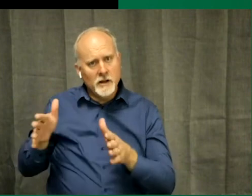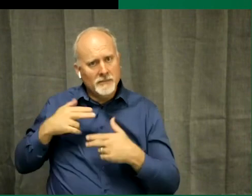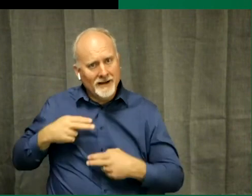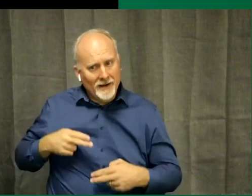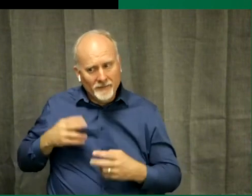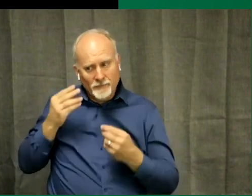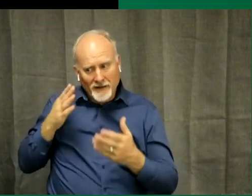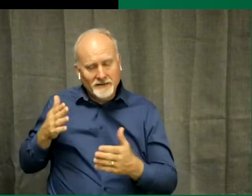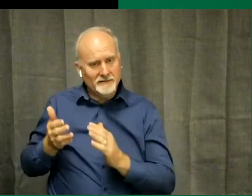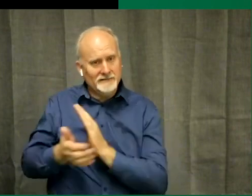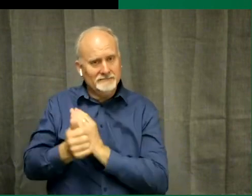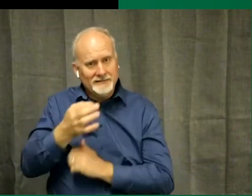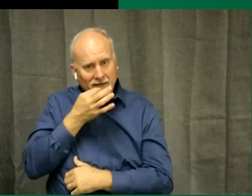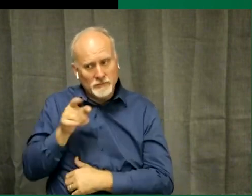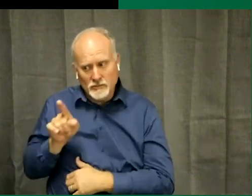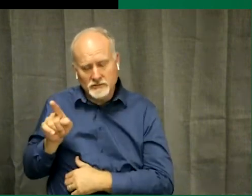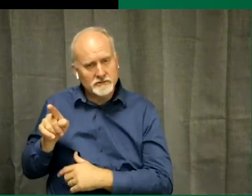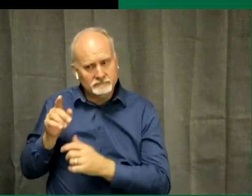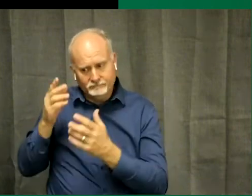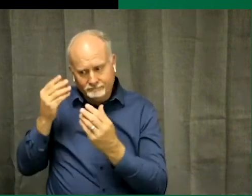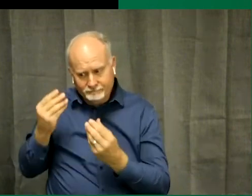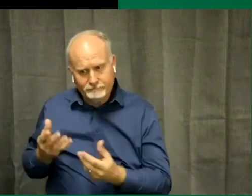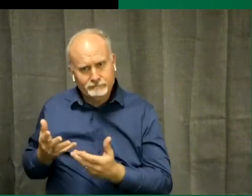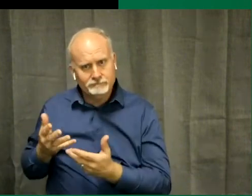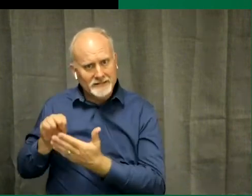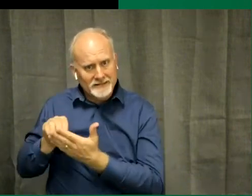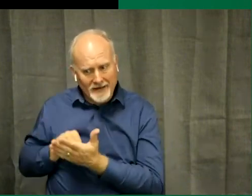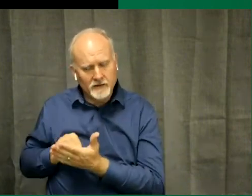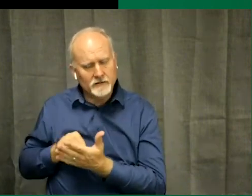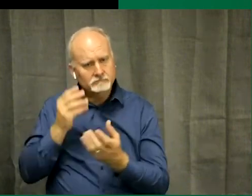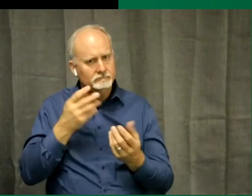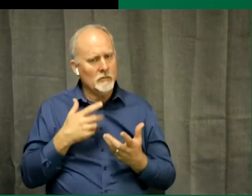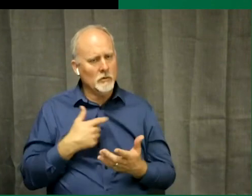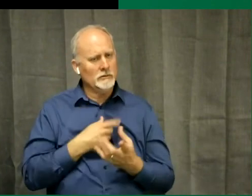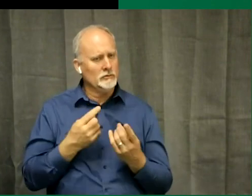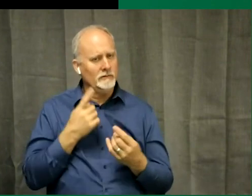experts to help us make good decisions about what to do about the spring semester next slide please